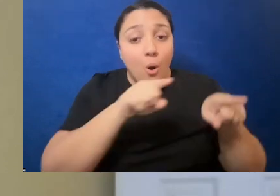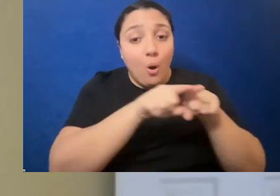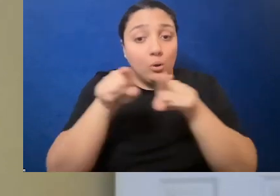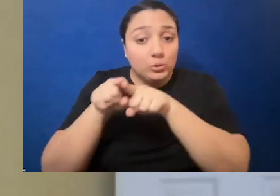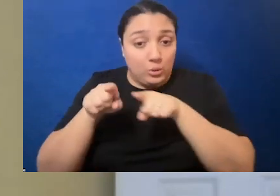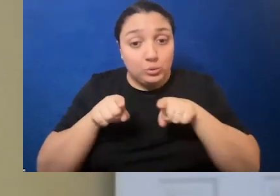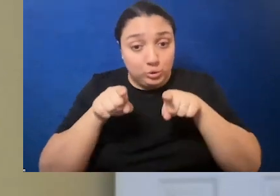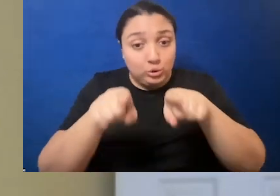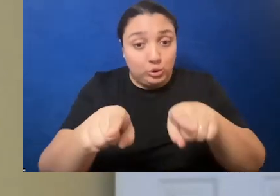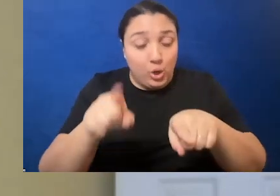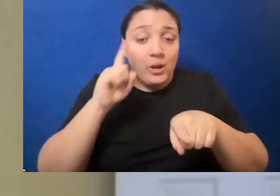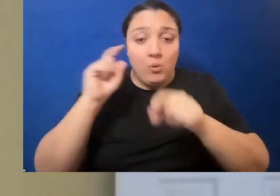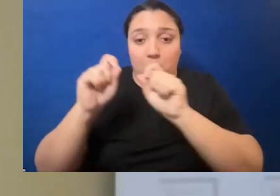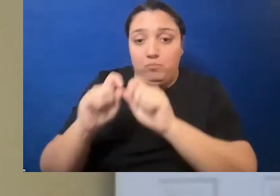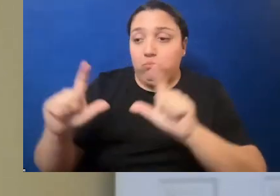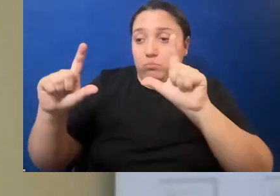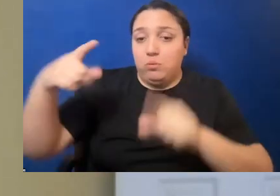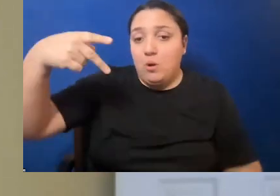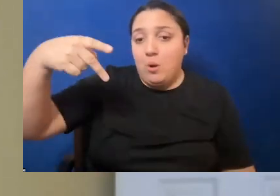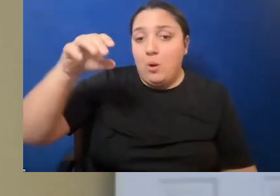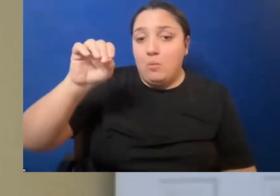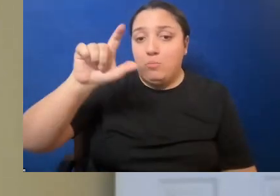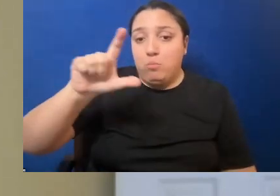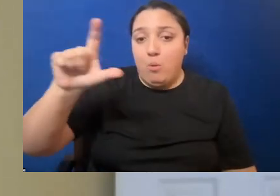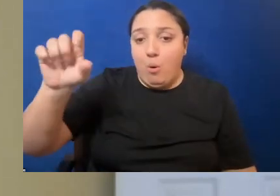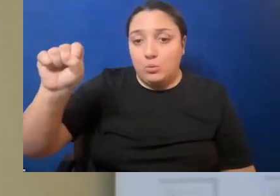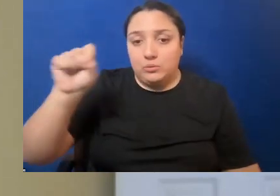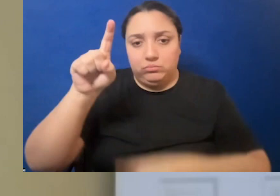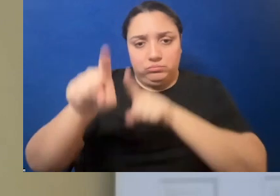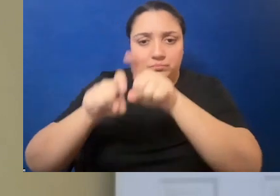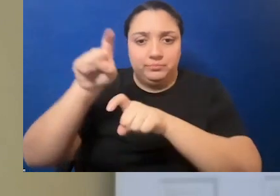WE ARE OFFERING POLLS THROUGHOUT THE PRESENTATION AND YOUR